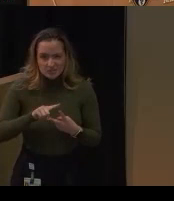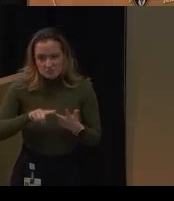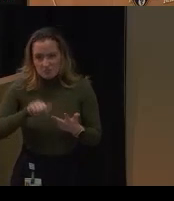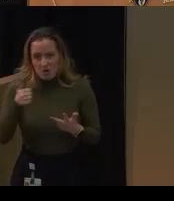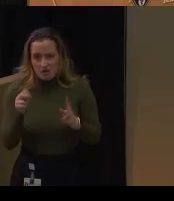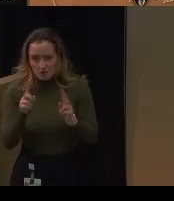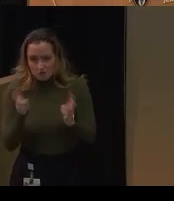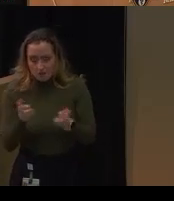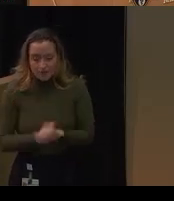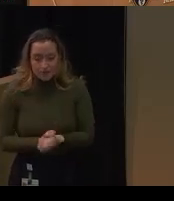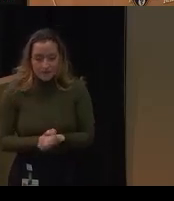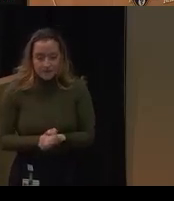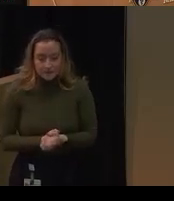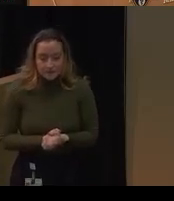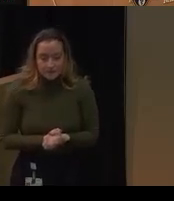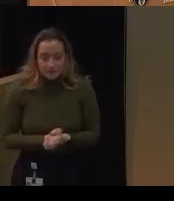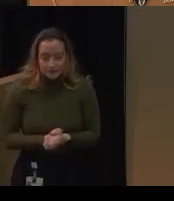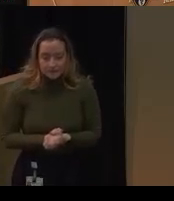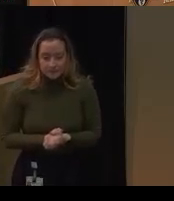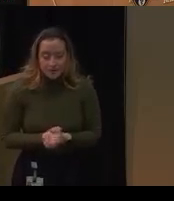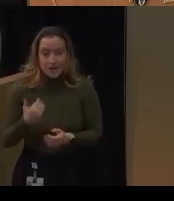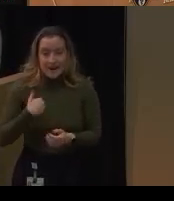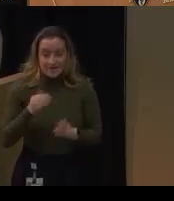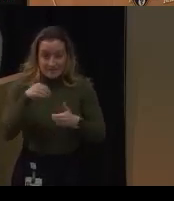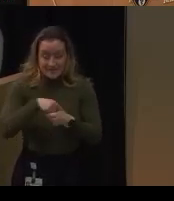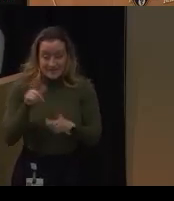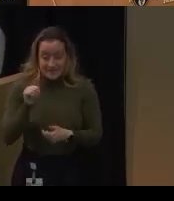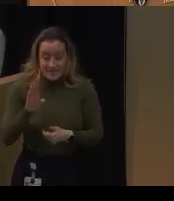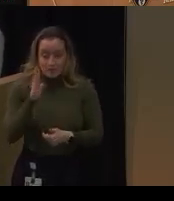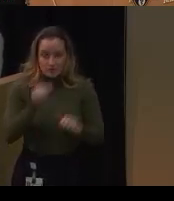post reading session where they did many of the same things so we assessed this question does